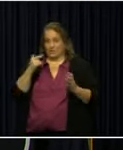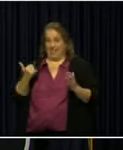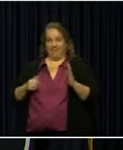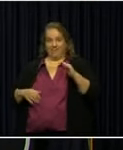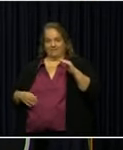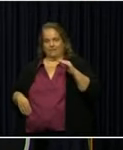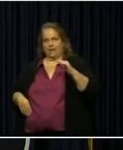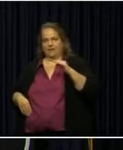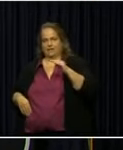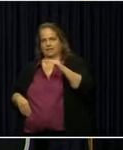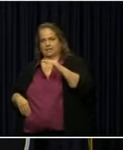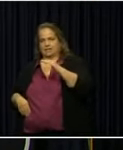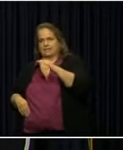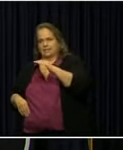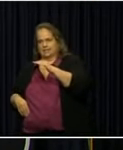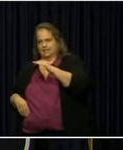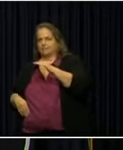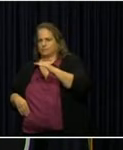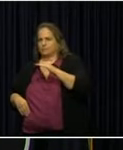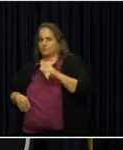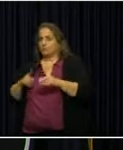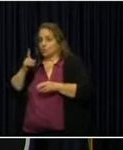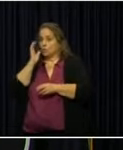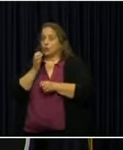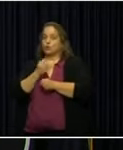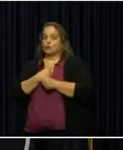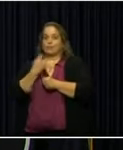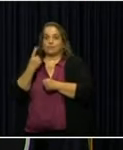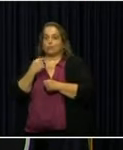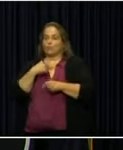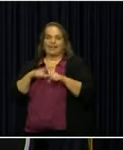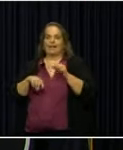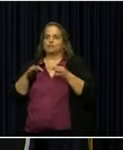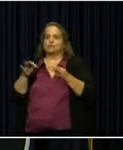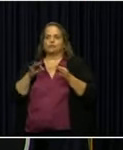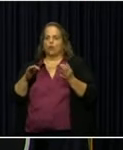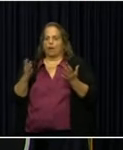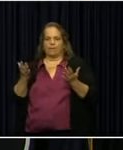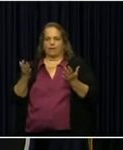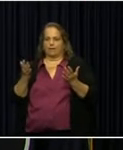WIN OR LOSE. LYNDON B. JOHNSON.